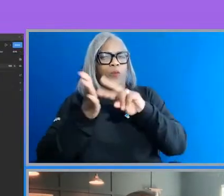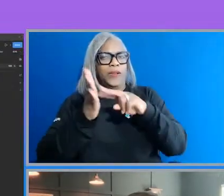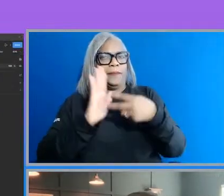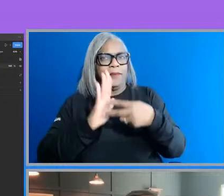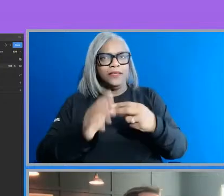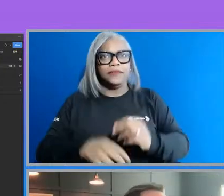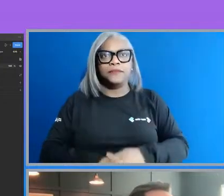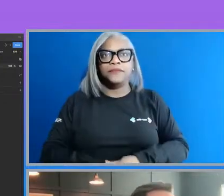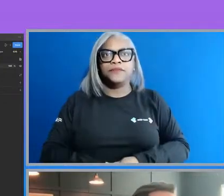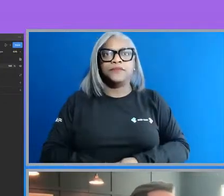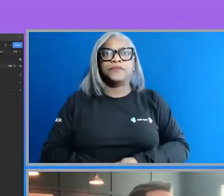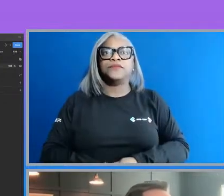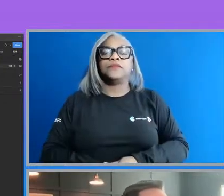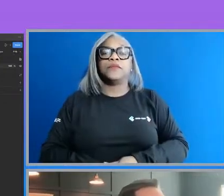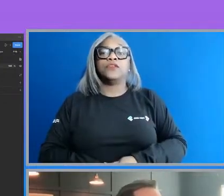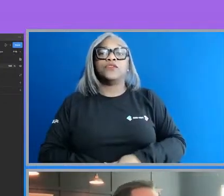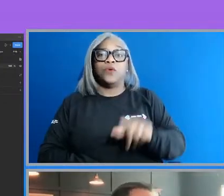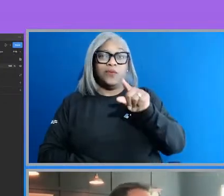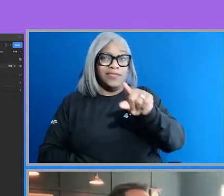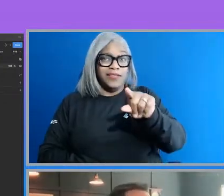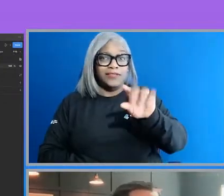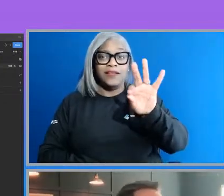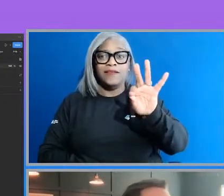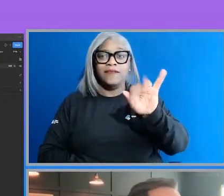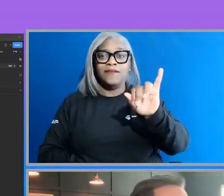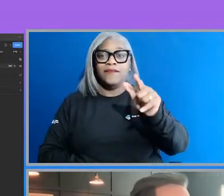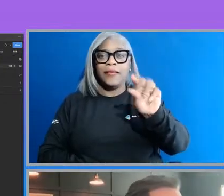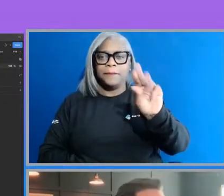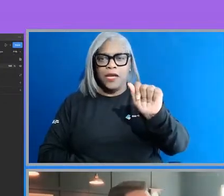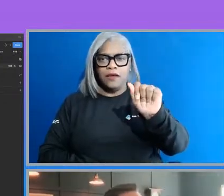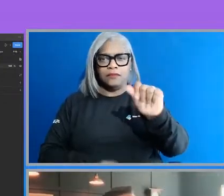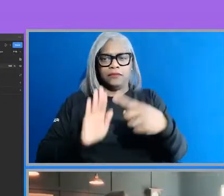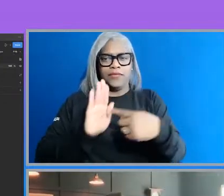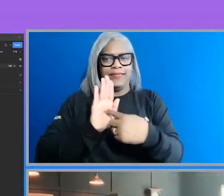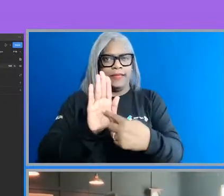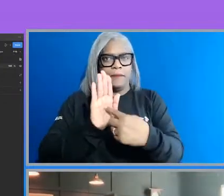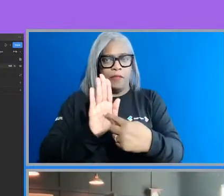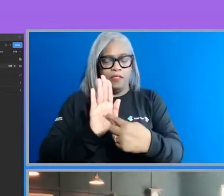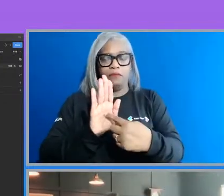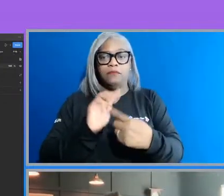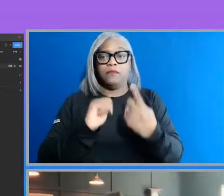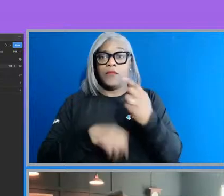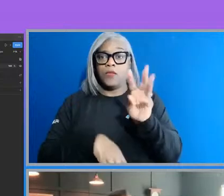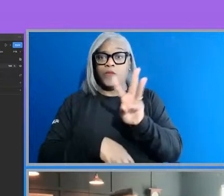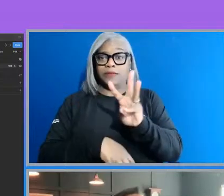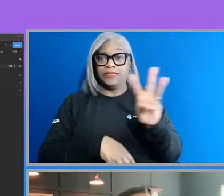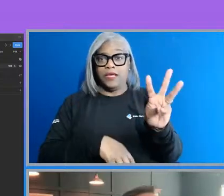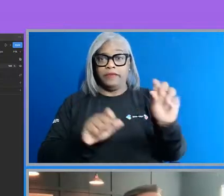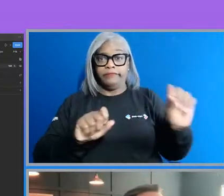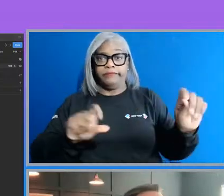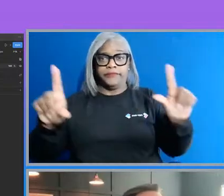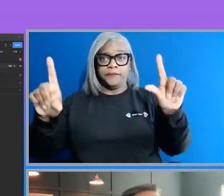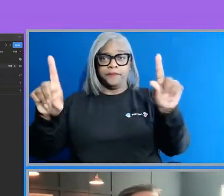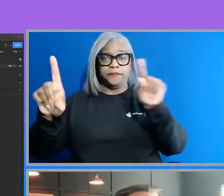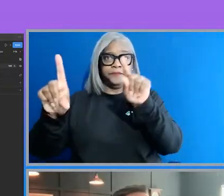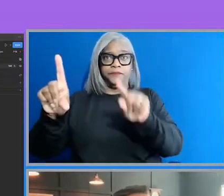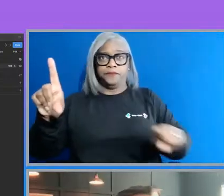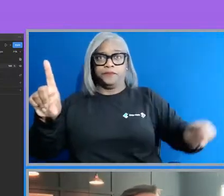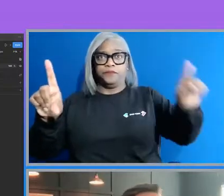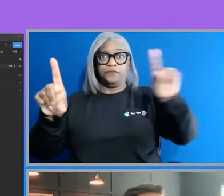what this means. I'm going to bring us into Figma, and I am showing an example here of a website. This website has the